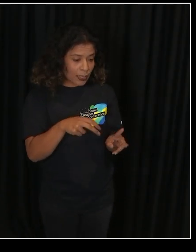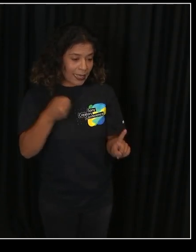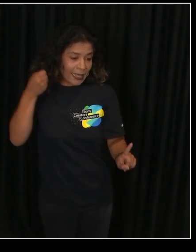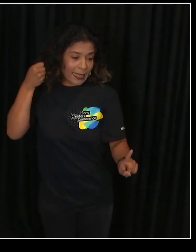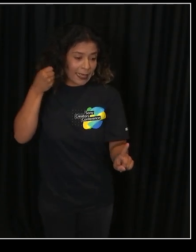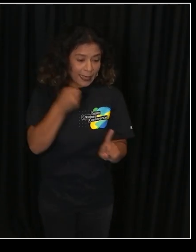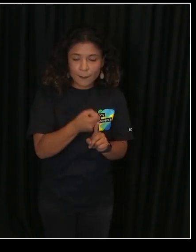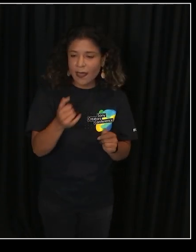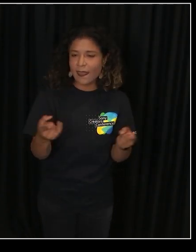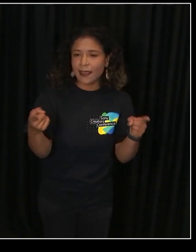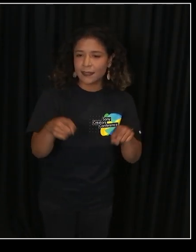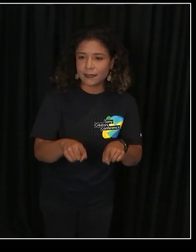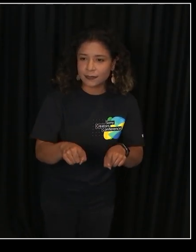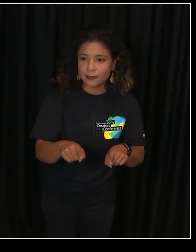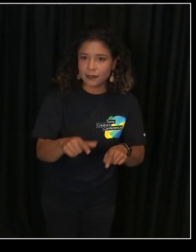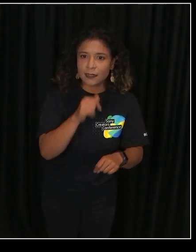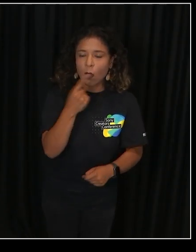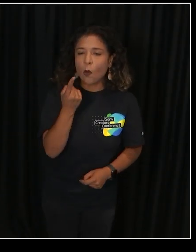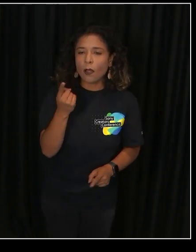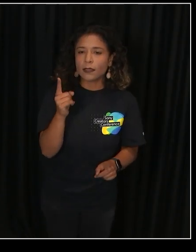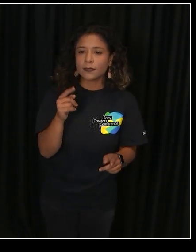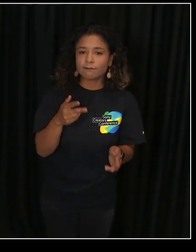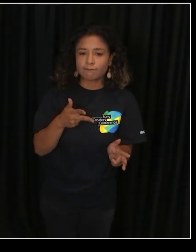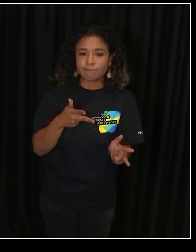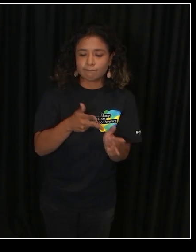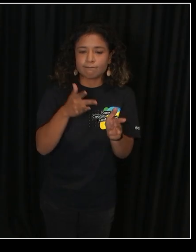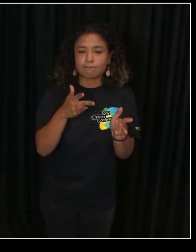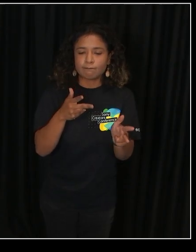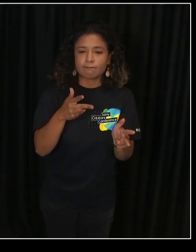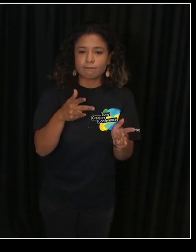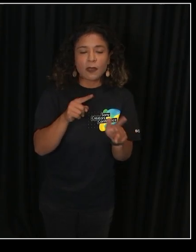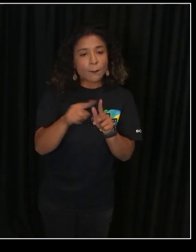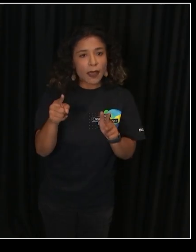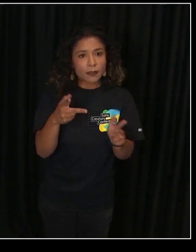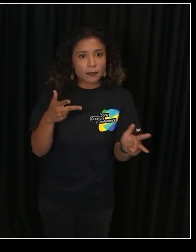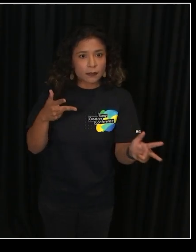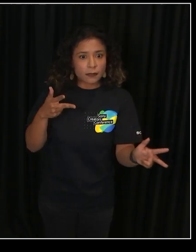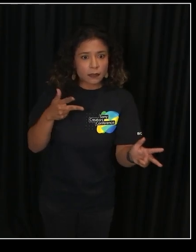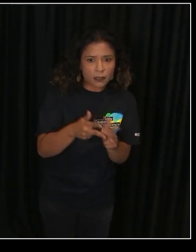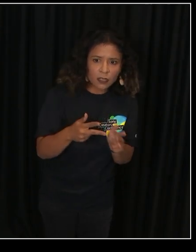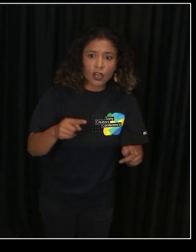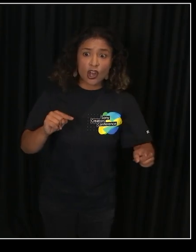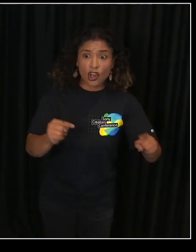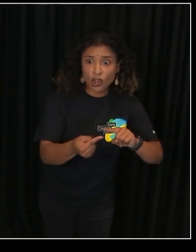It's not just was there a bump, but did that bump cause harm or give someone an advantage?